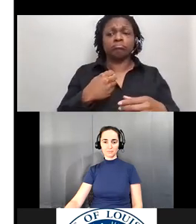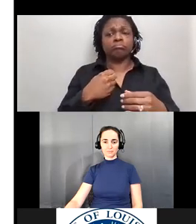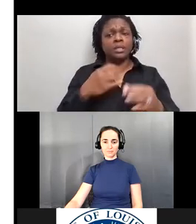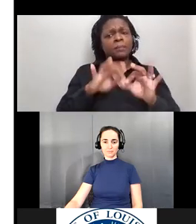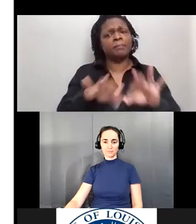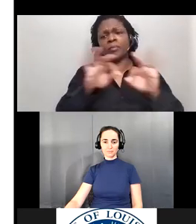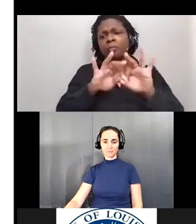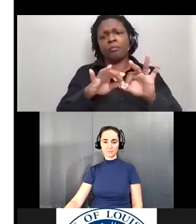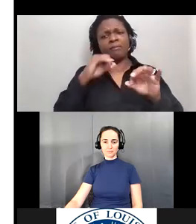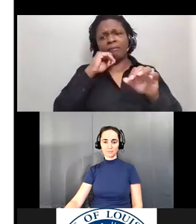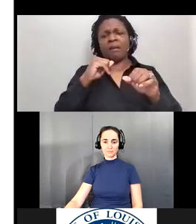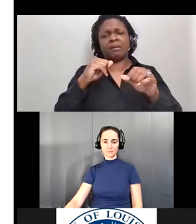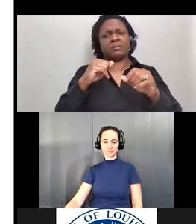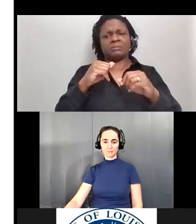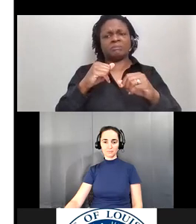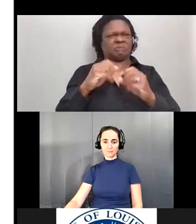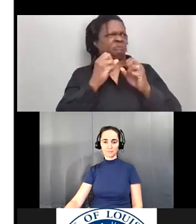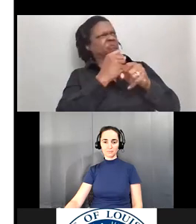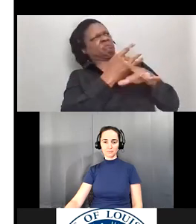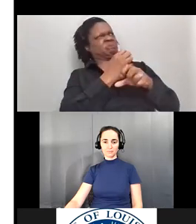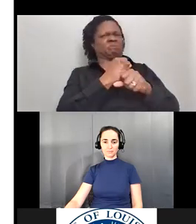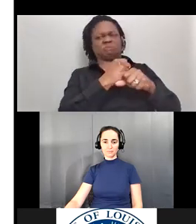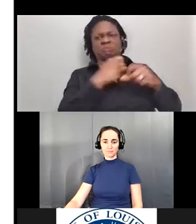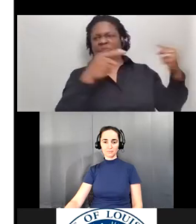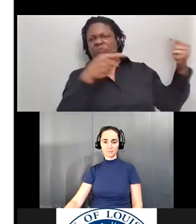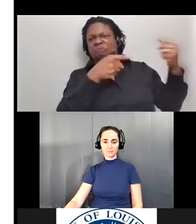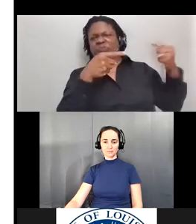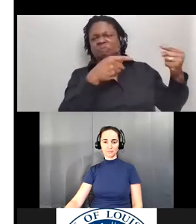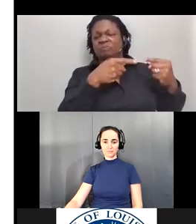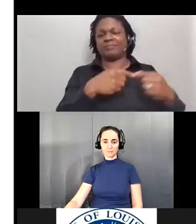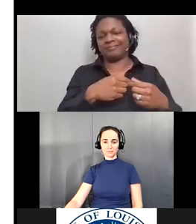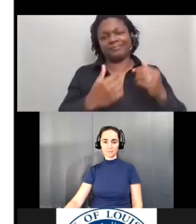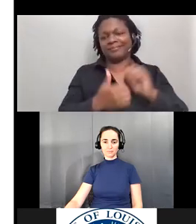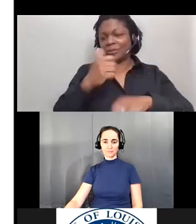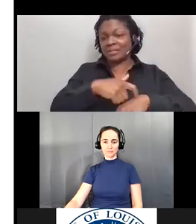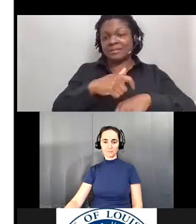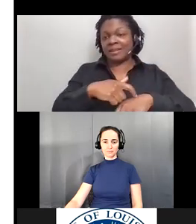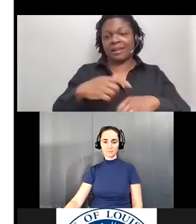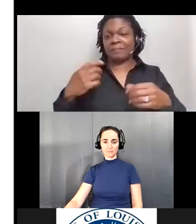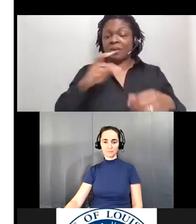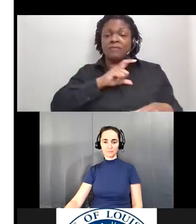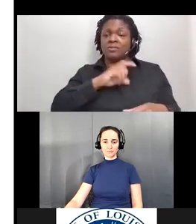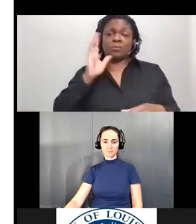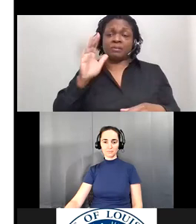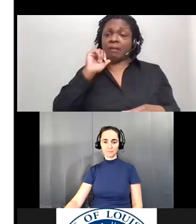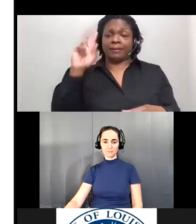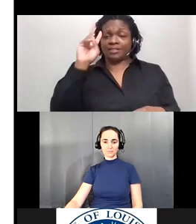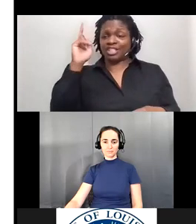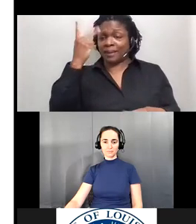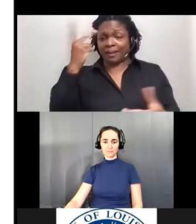on the side of the road. 15:58:47 The police officer, more than likely not going to change their mind when that takes place. And if you don't agree it doesn't mean